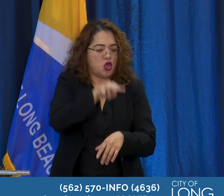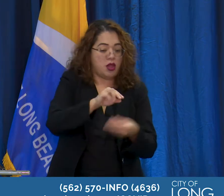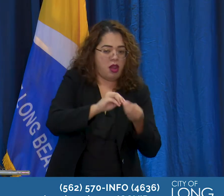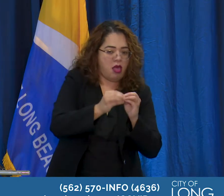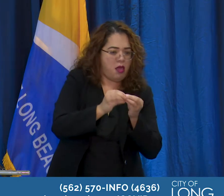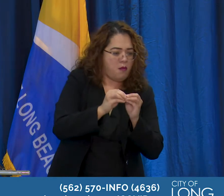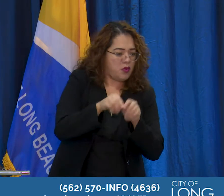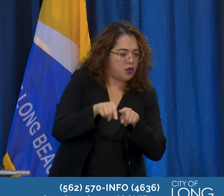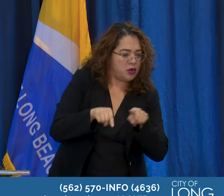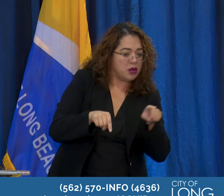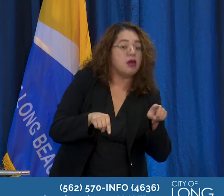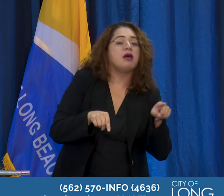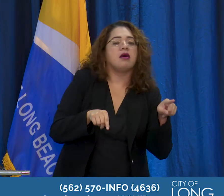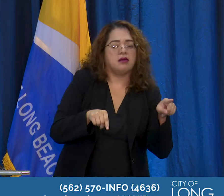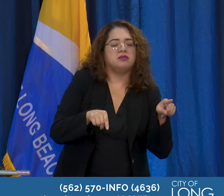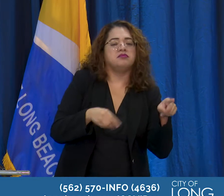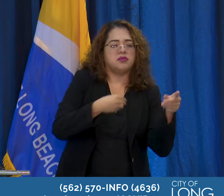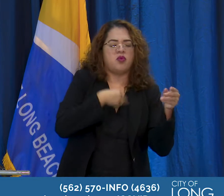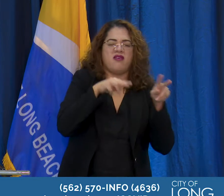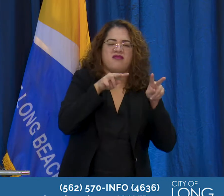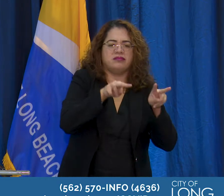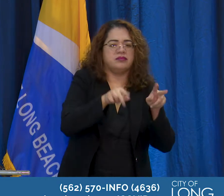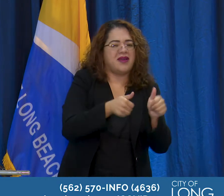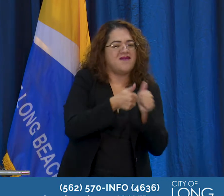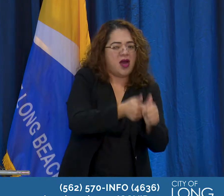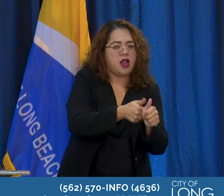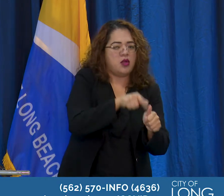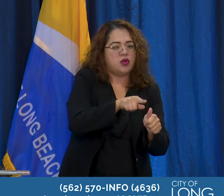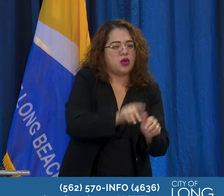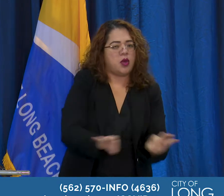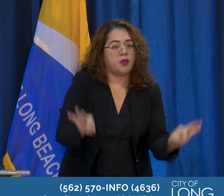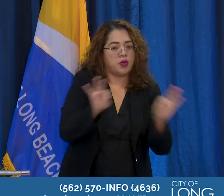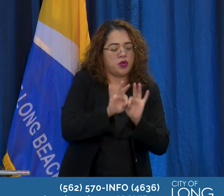That's another indicator that we'll be following. Thank you Dr. Davis.